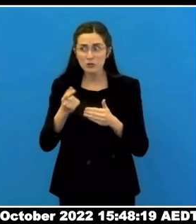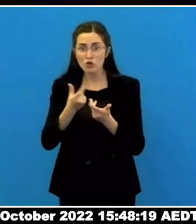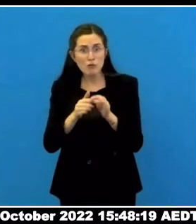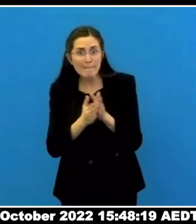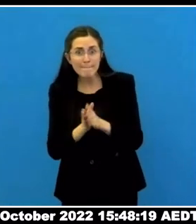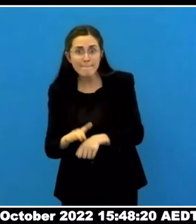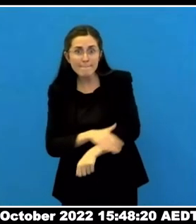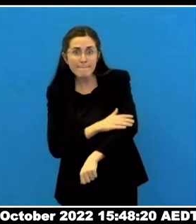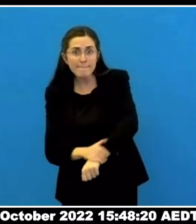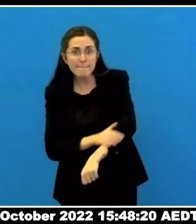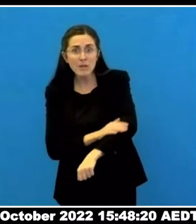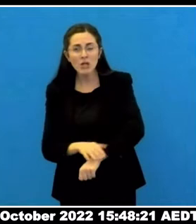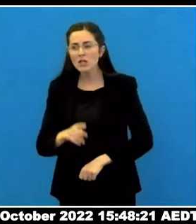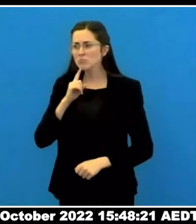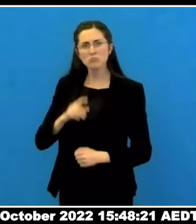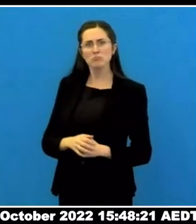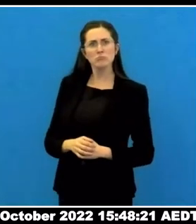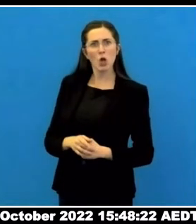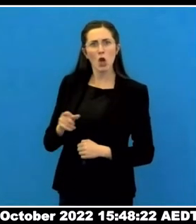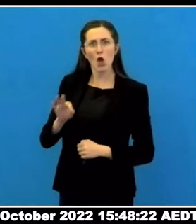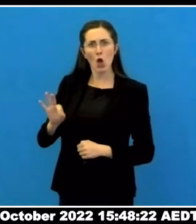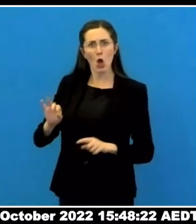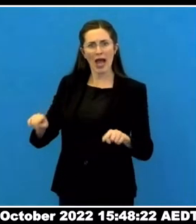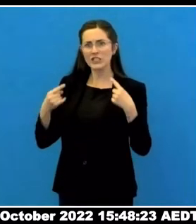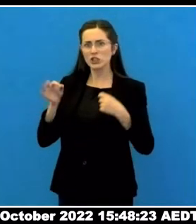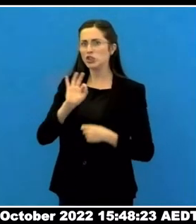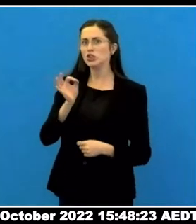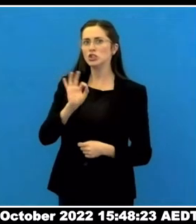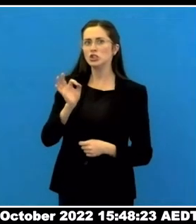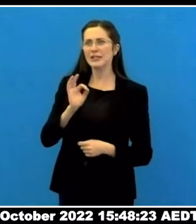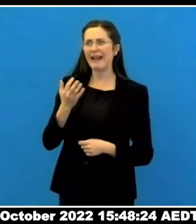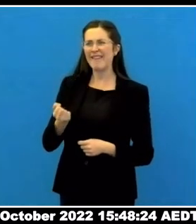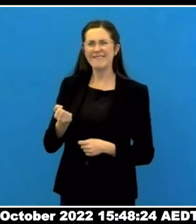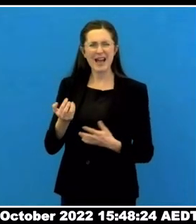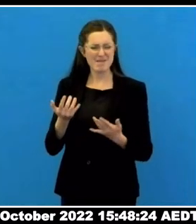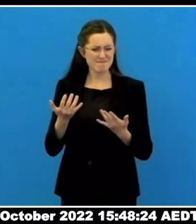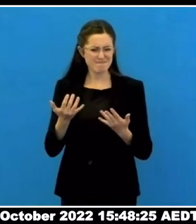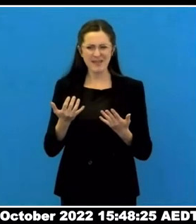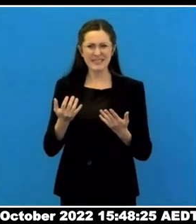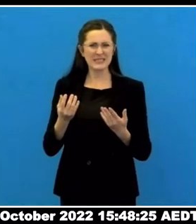And then see said no, it's not the skin allergy, it is like disease.